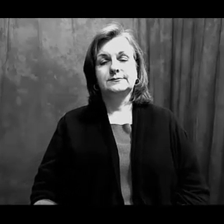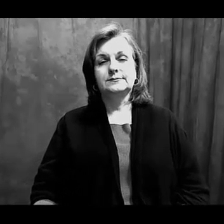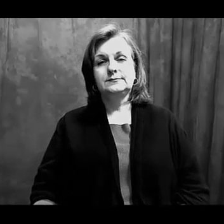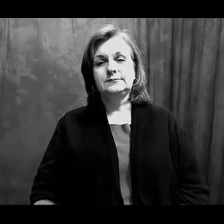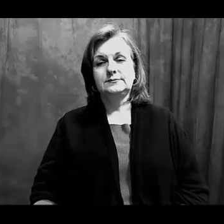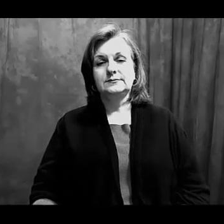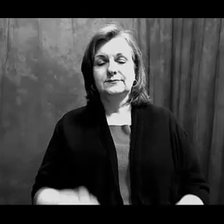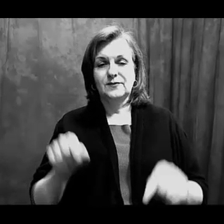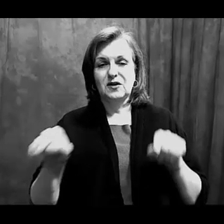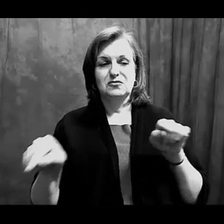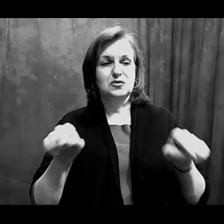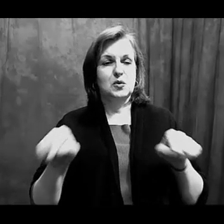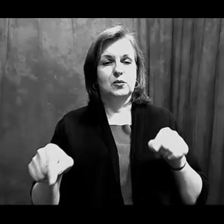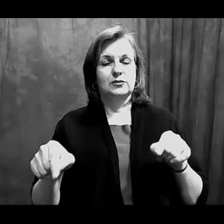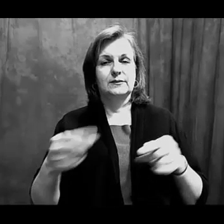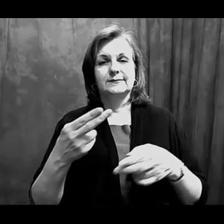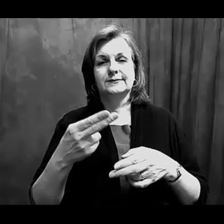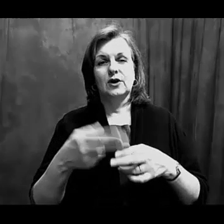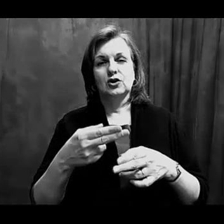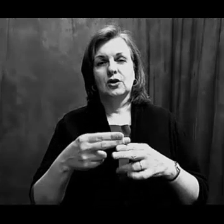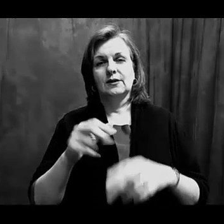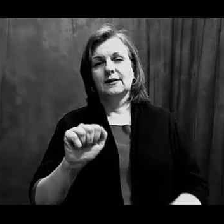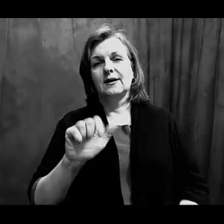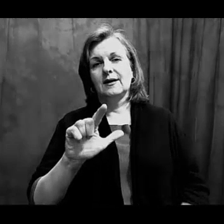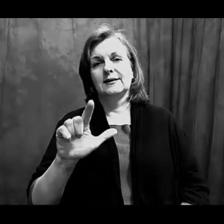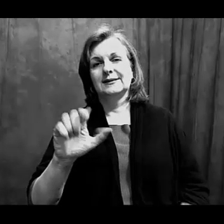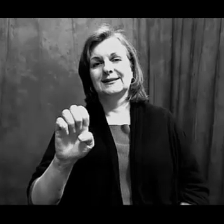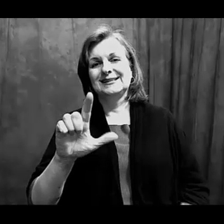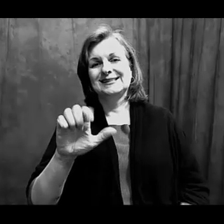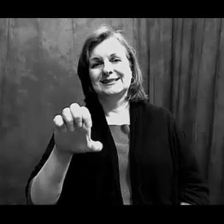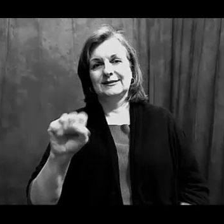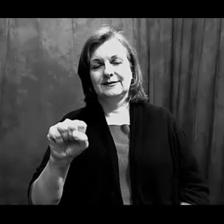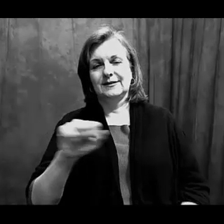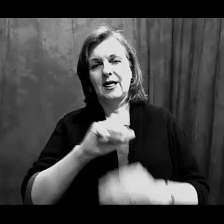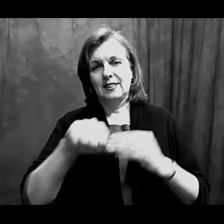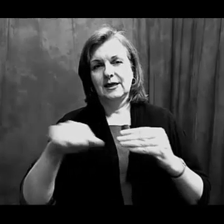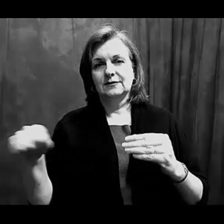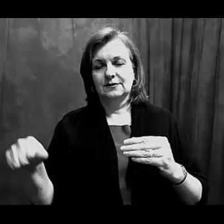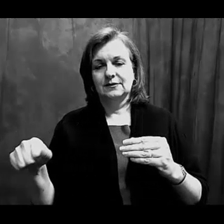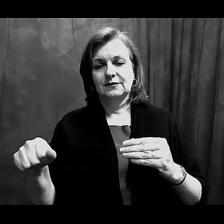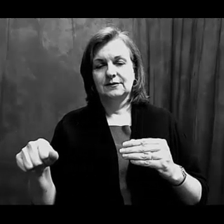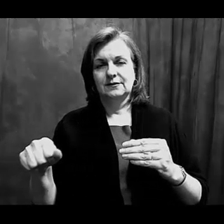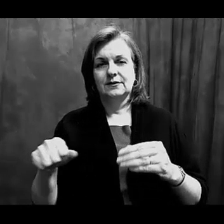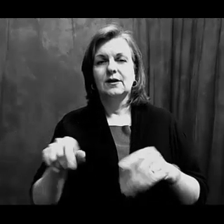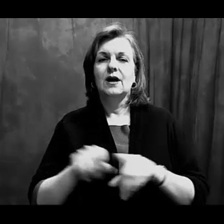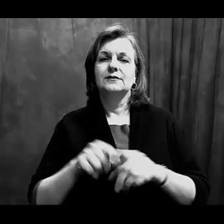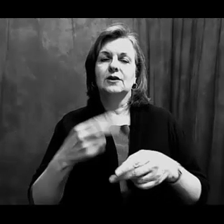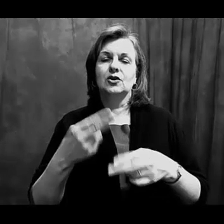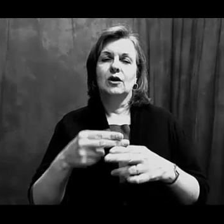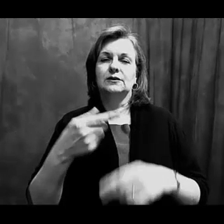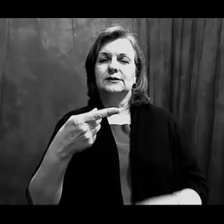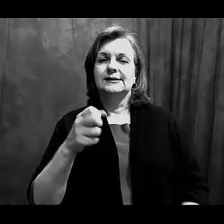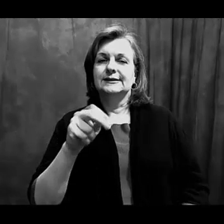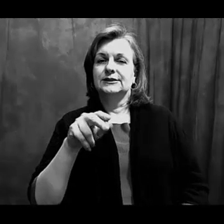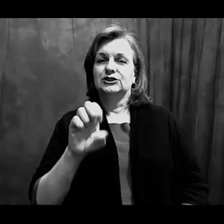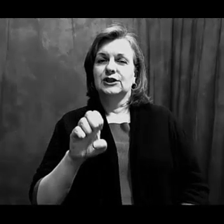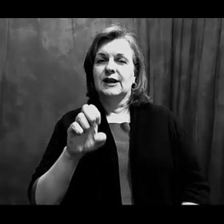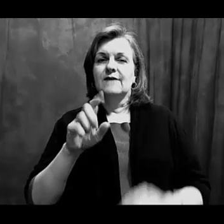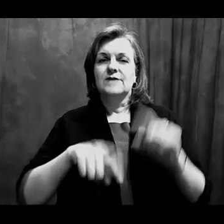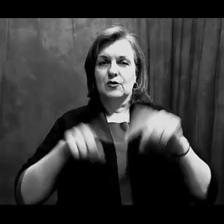and those are what we call alleles or gene variation